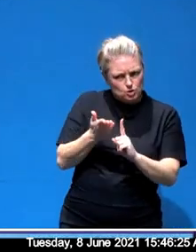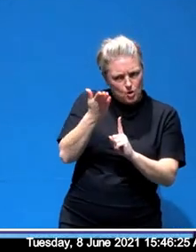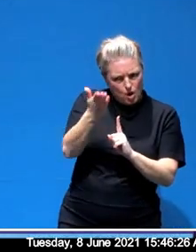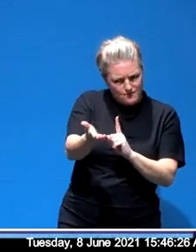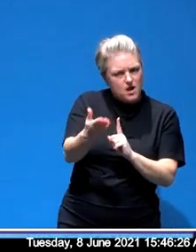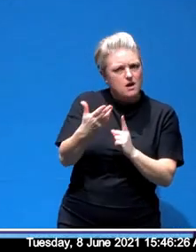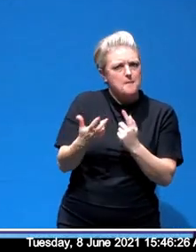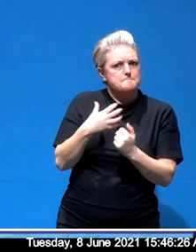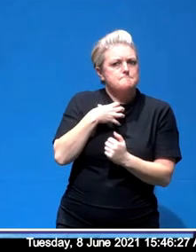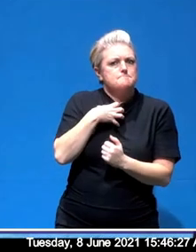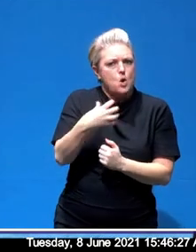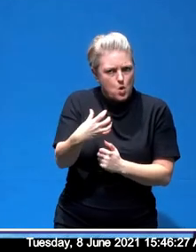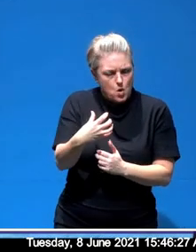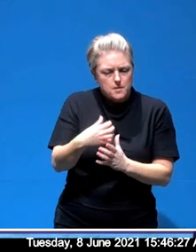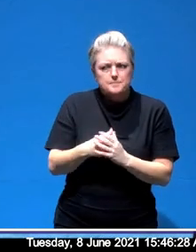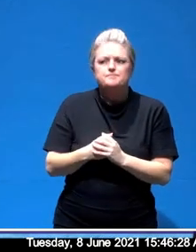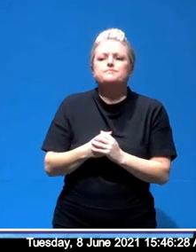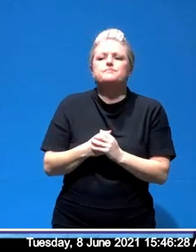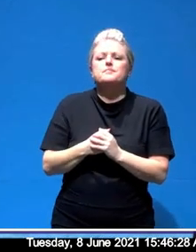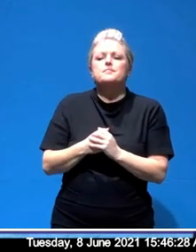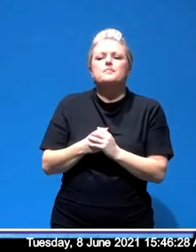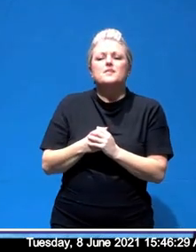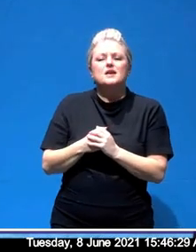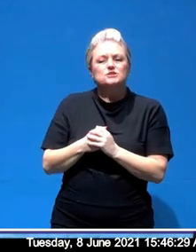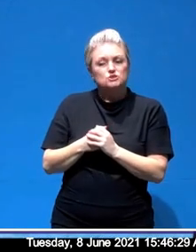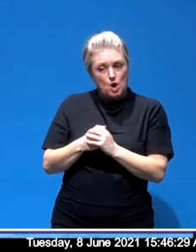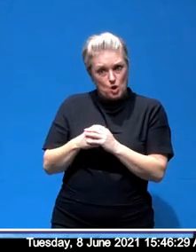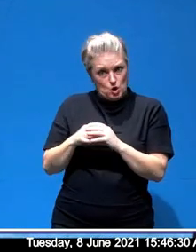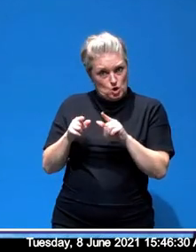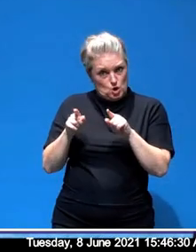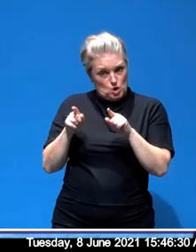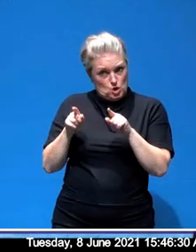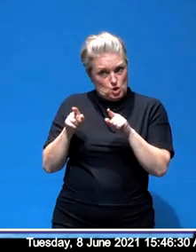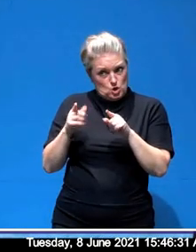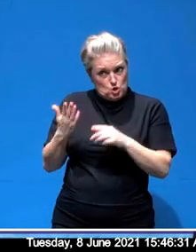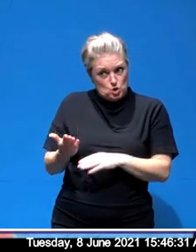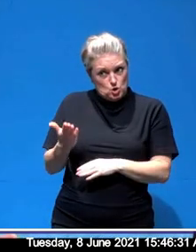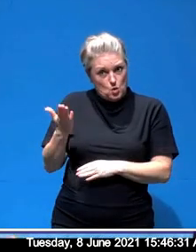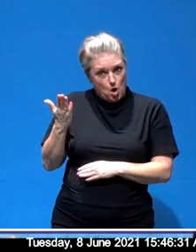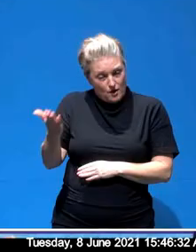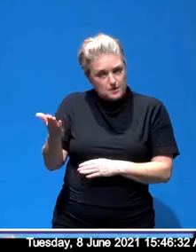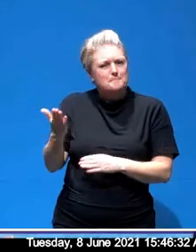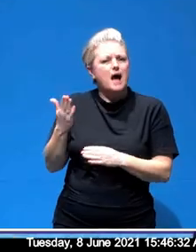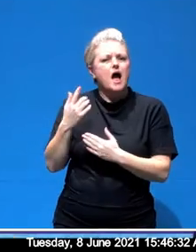Are we to understand your evidence to be that that number of sessions was offered but only one was taken up? Yes.